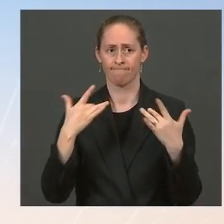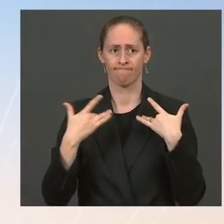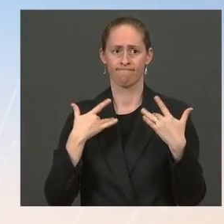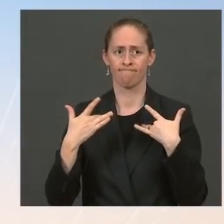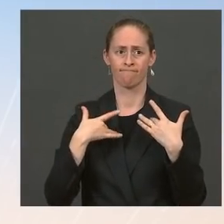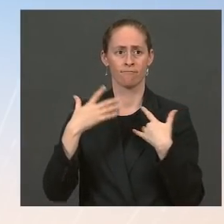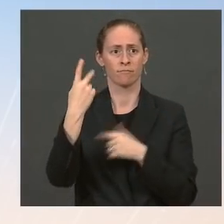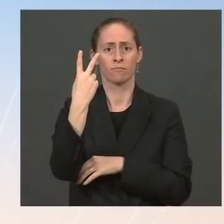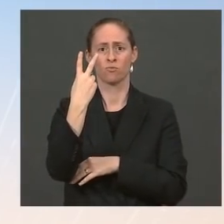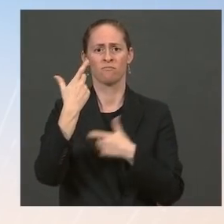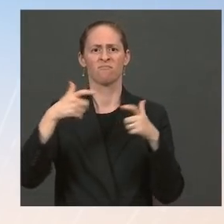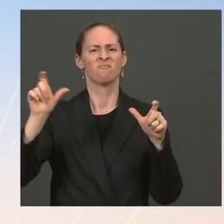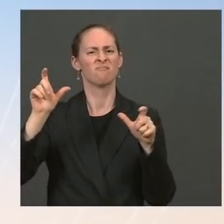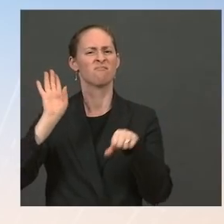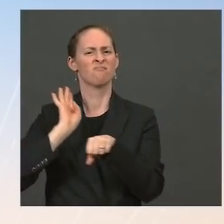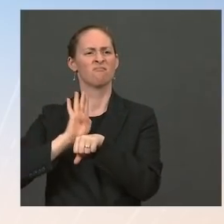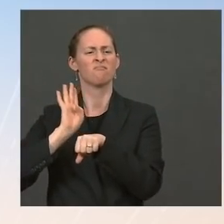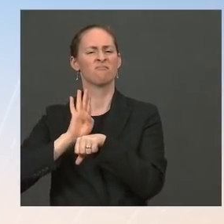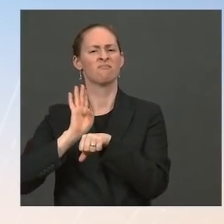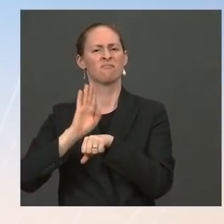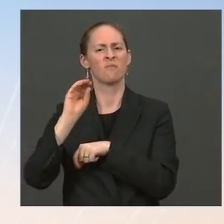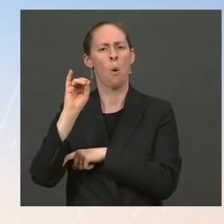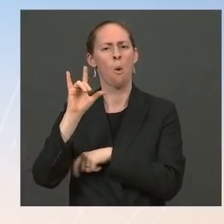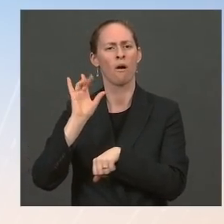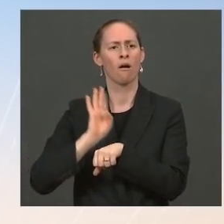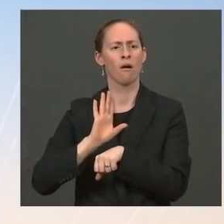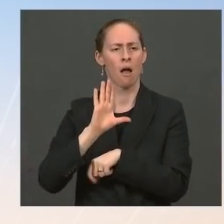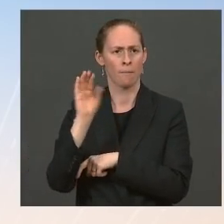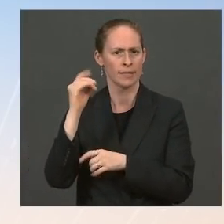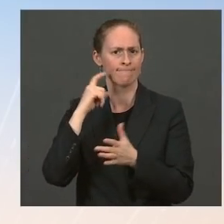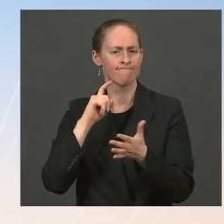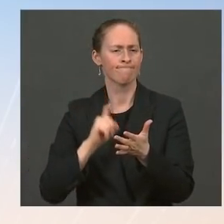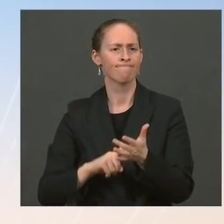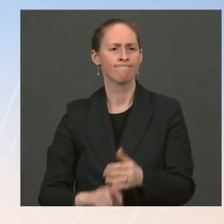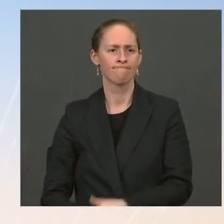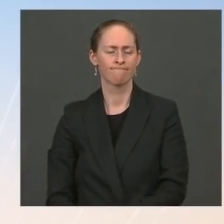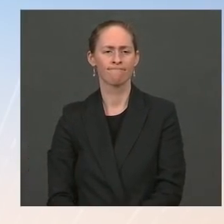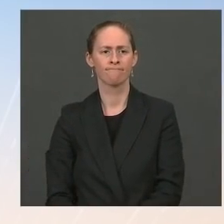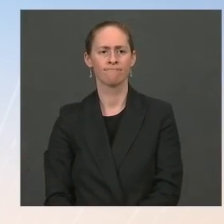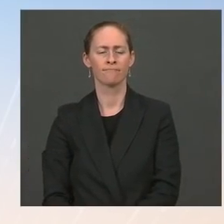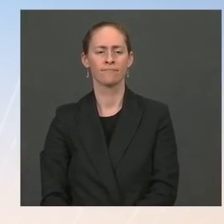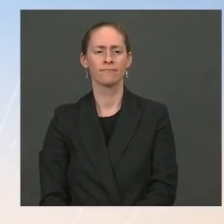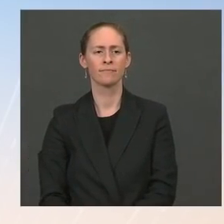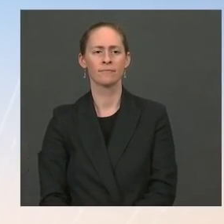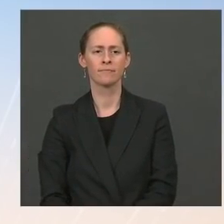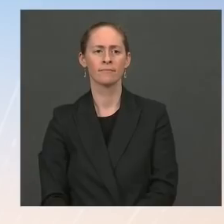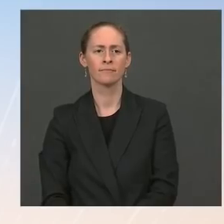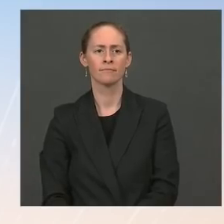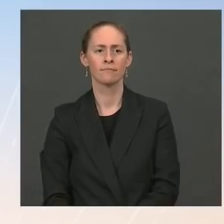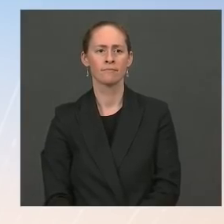measured by market capitalization, just to speak your kind of language, are on track to nearly double their net income over 2019.